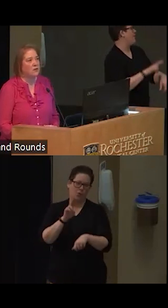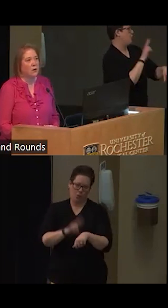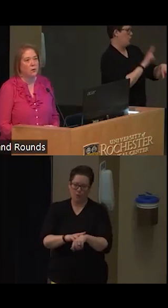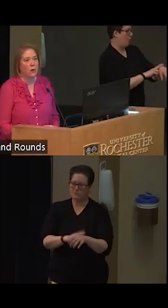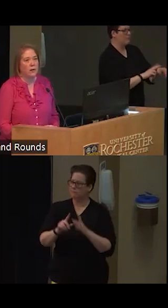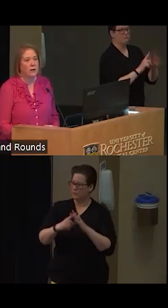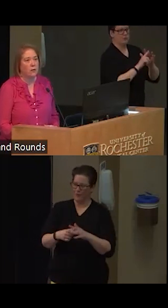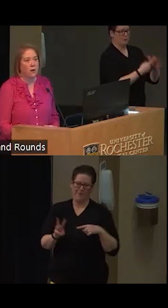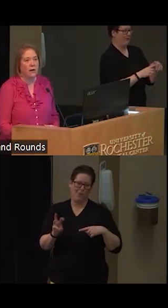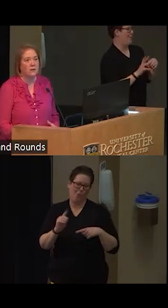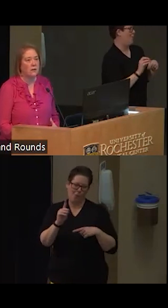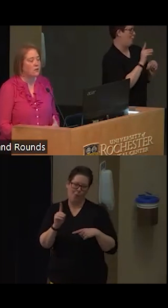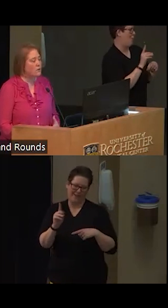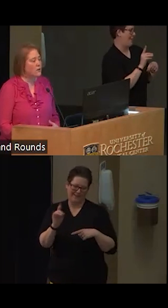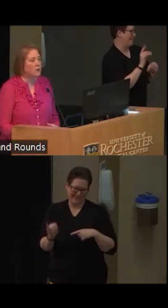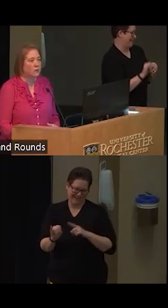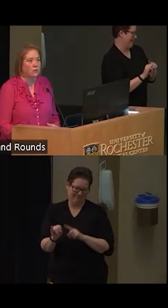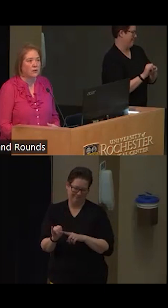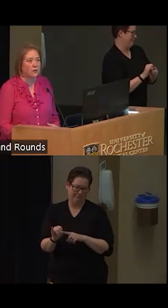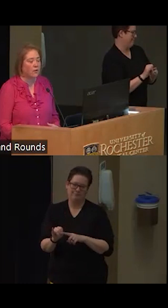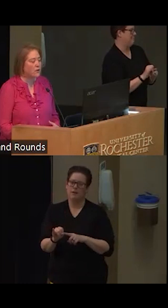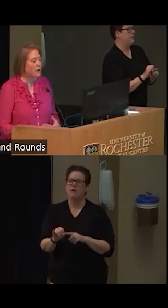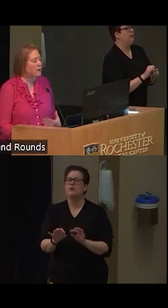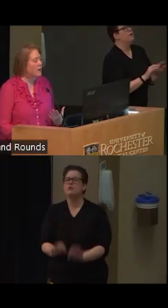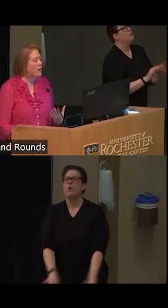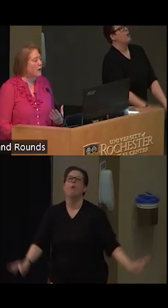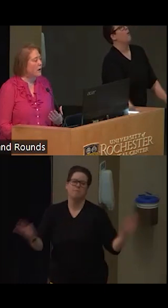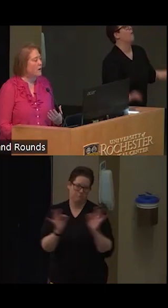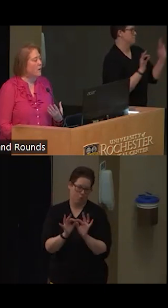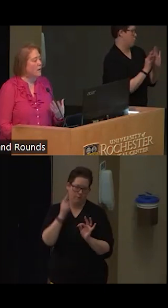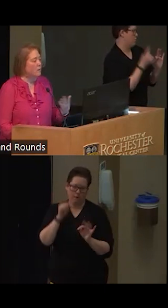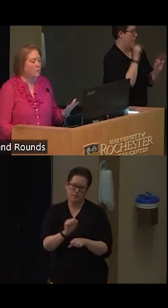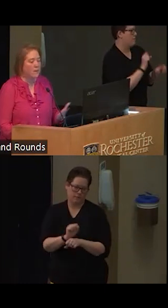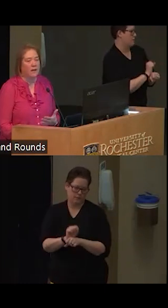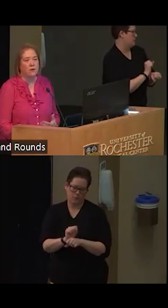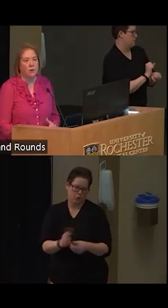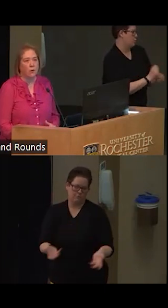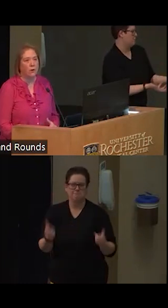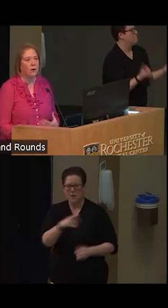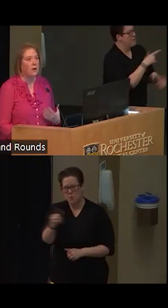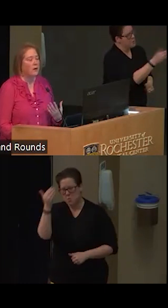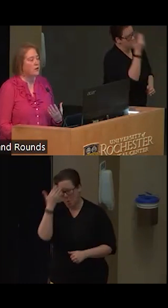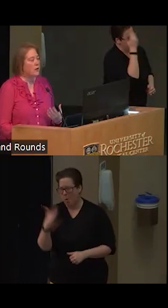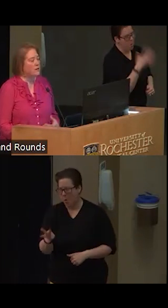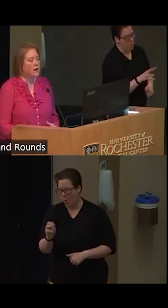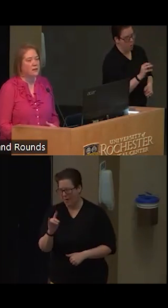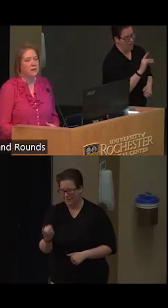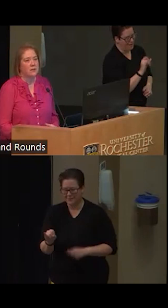want to start with Wendy Cross she was integral to this project many of you know her she has lots of